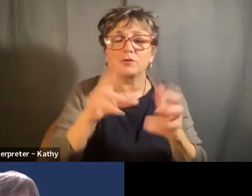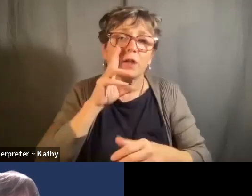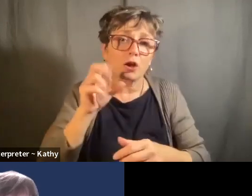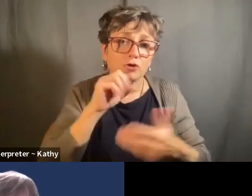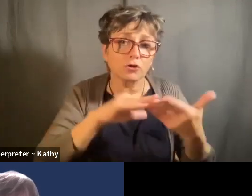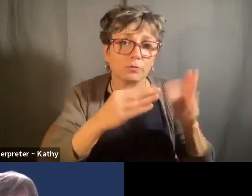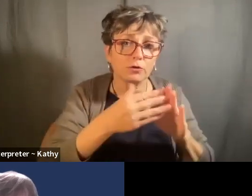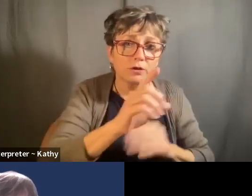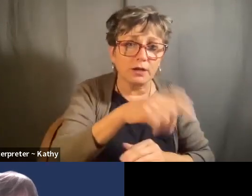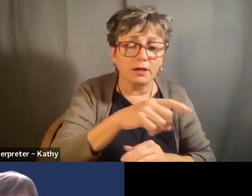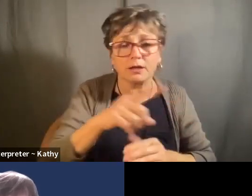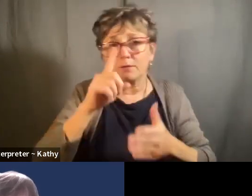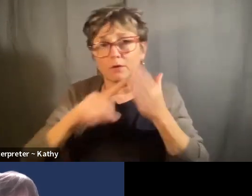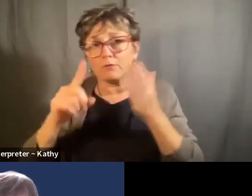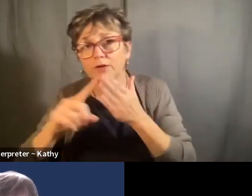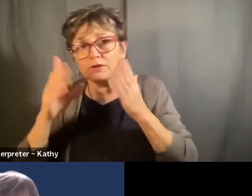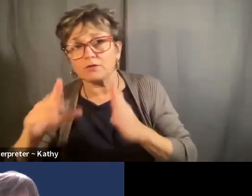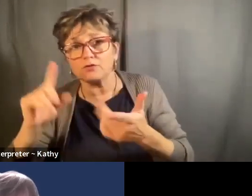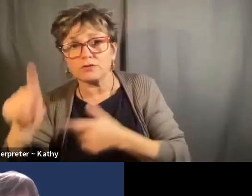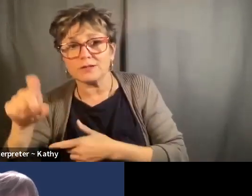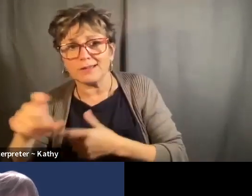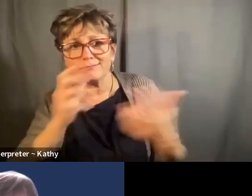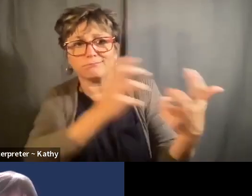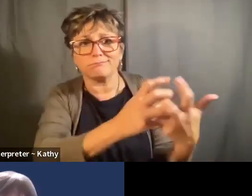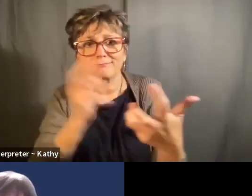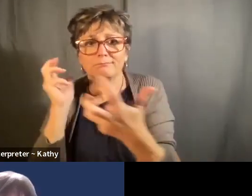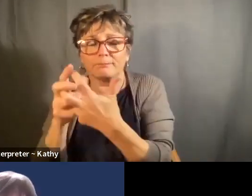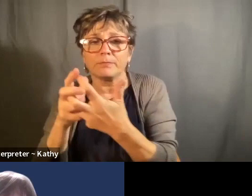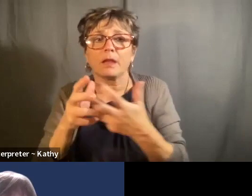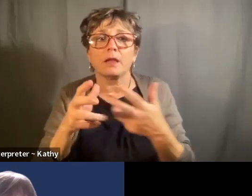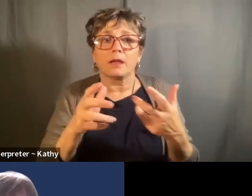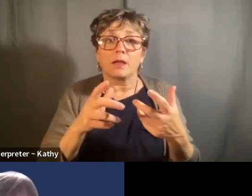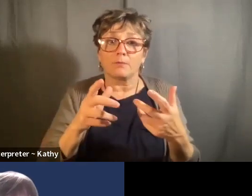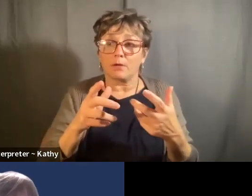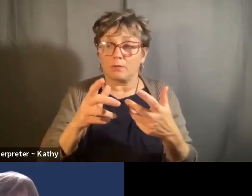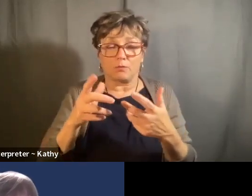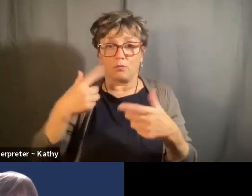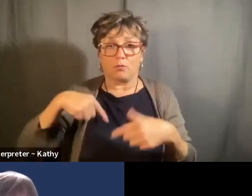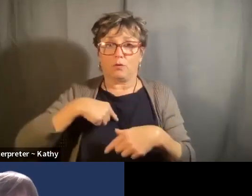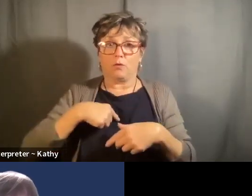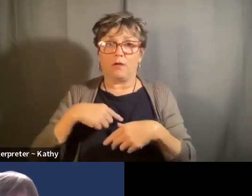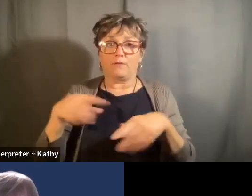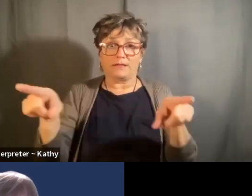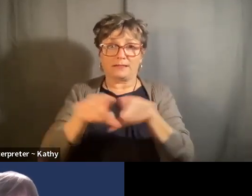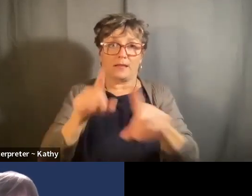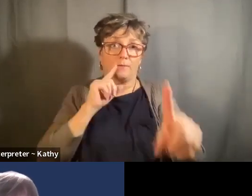need, but all you know for the shared goal of supporting the community and supporting research.